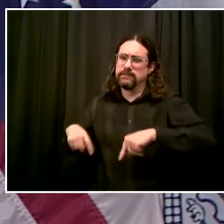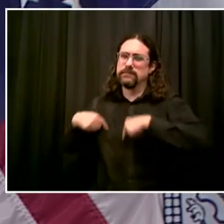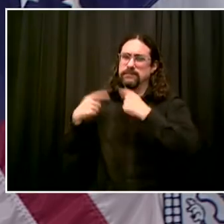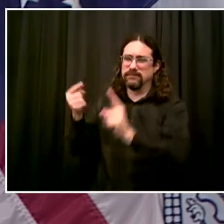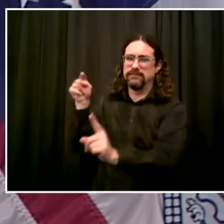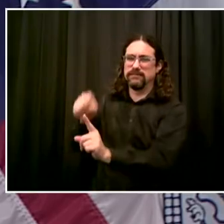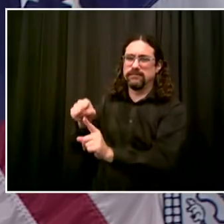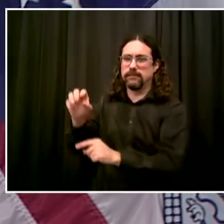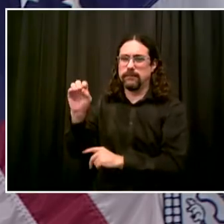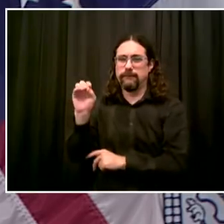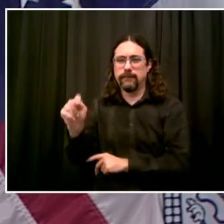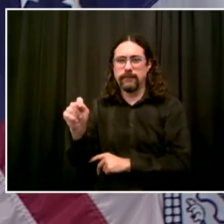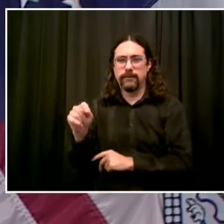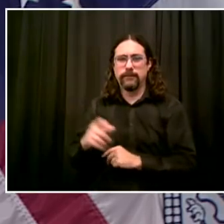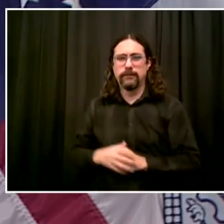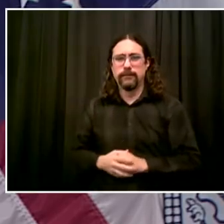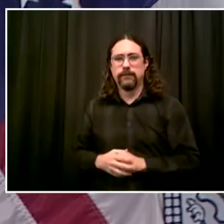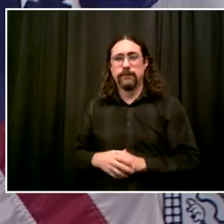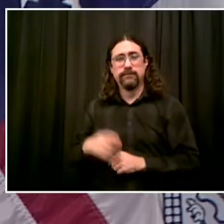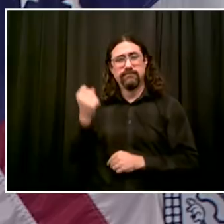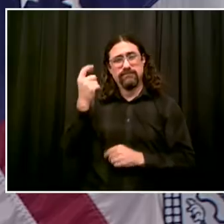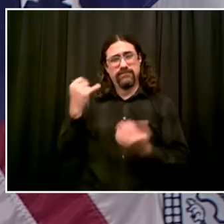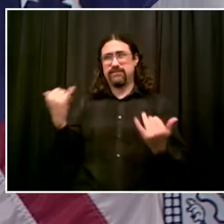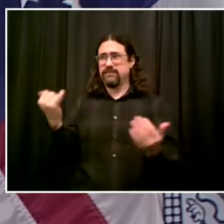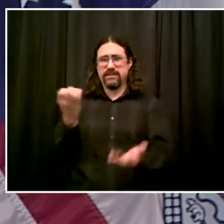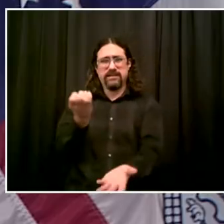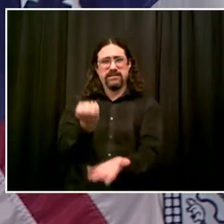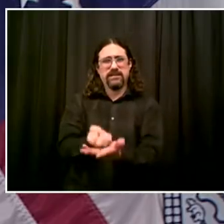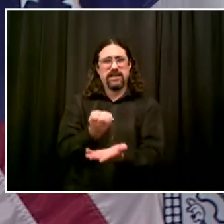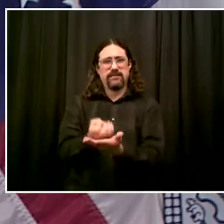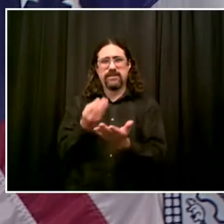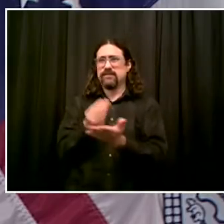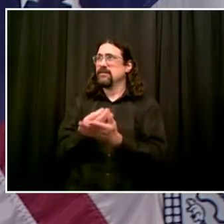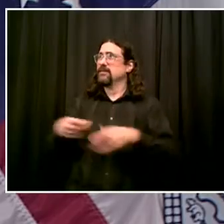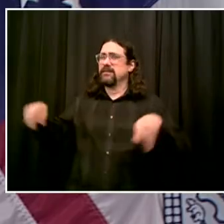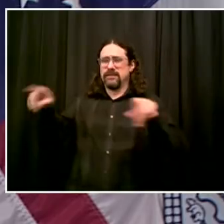ARE IN A MASSIVE FISCAL CRISIS WHICH IS